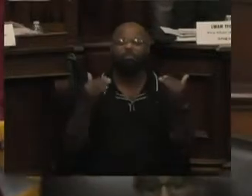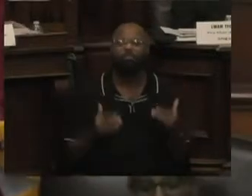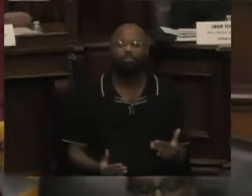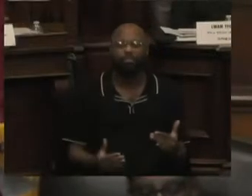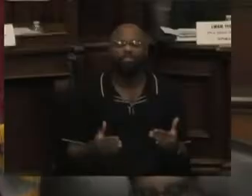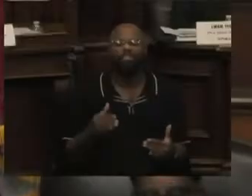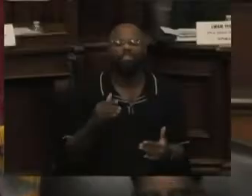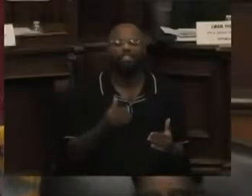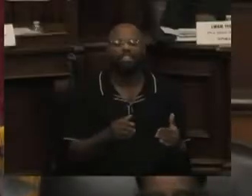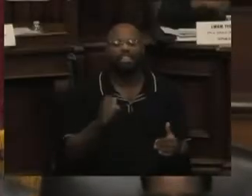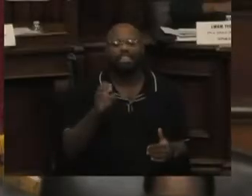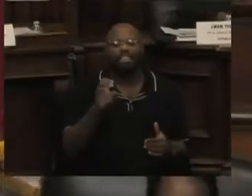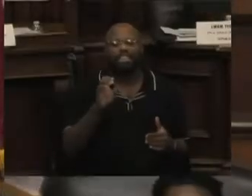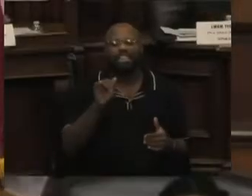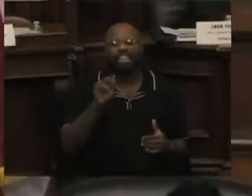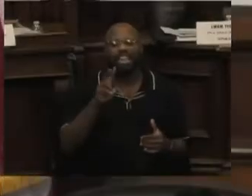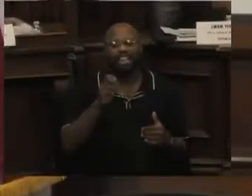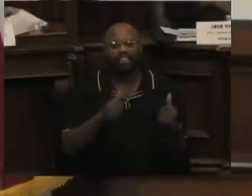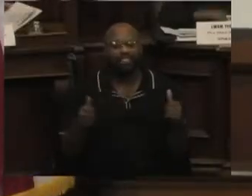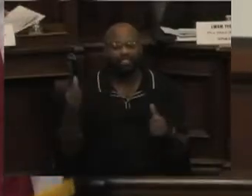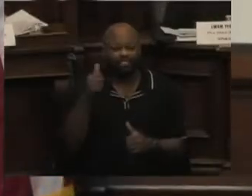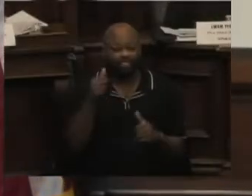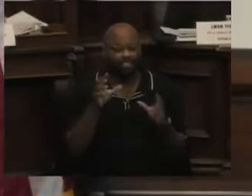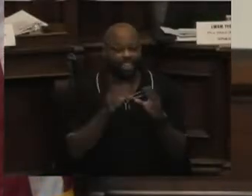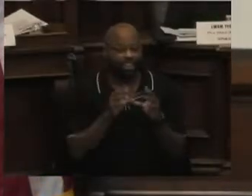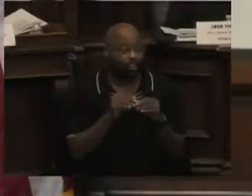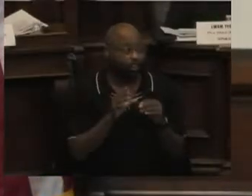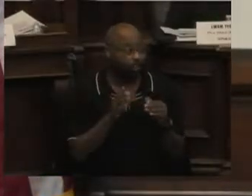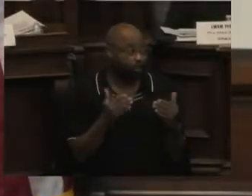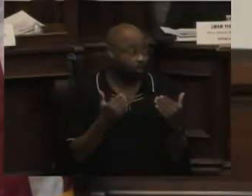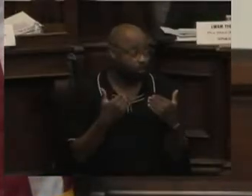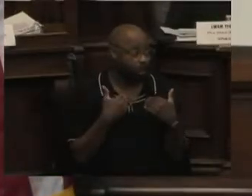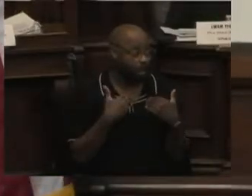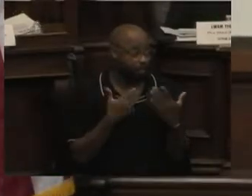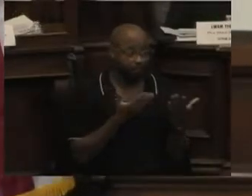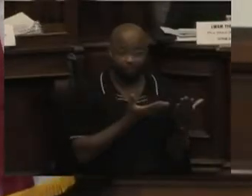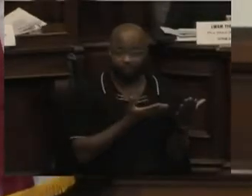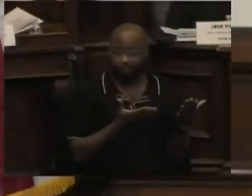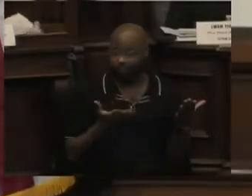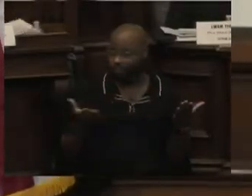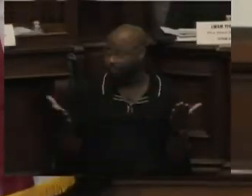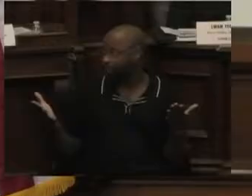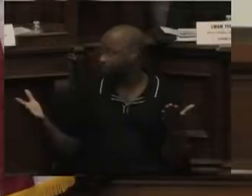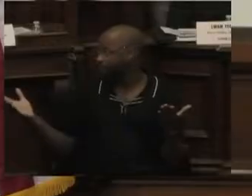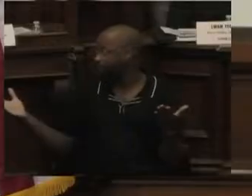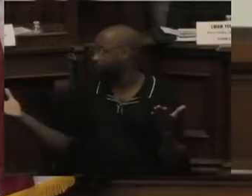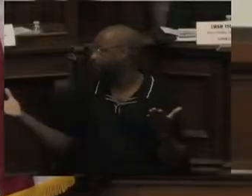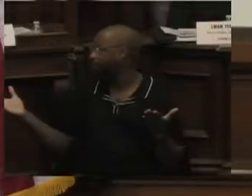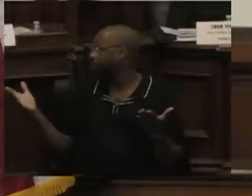okay. With that, we're going to